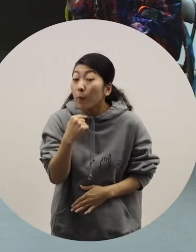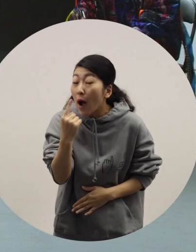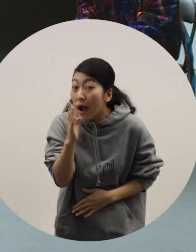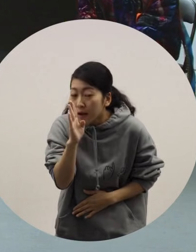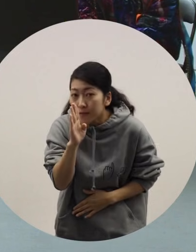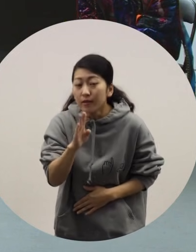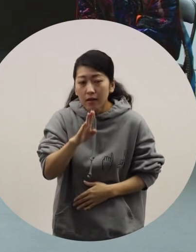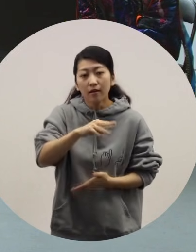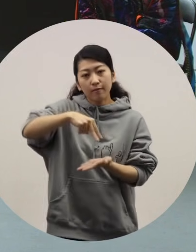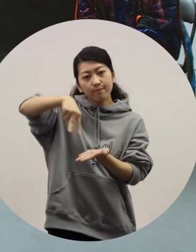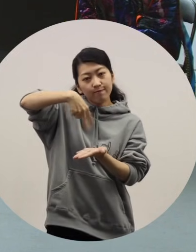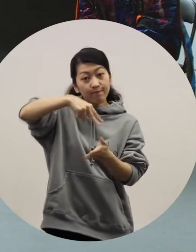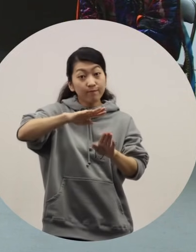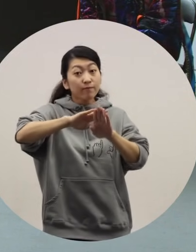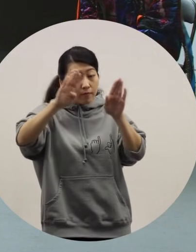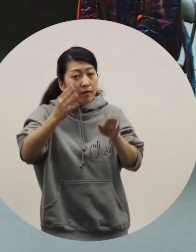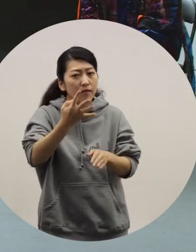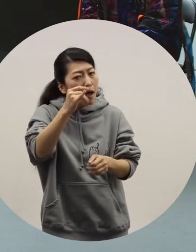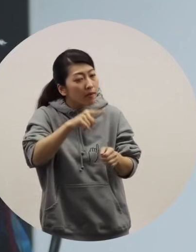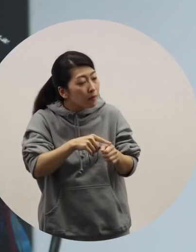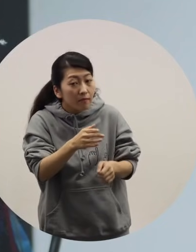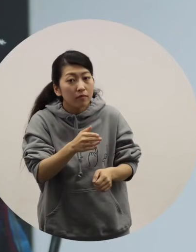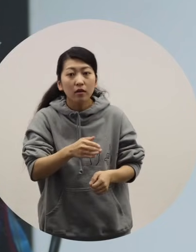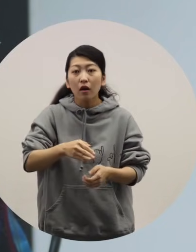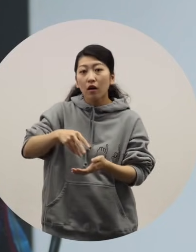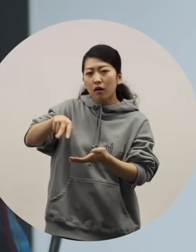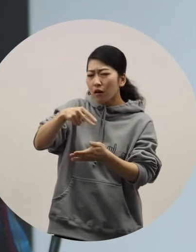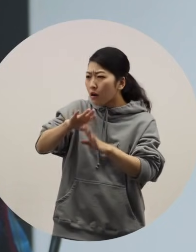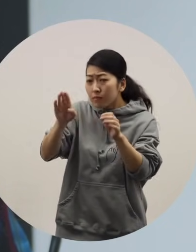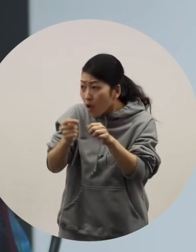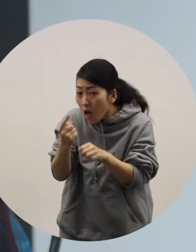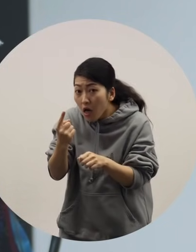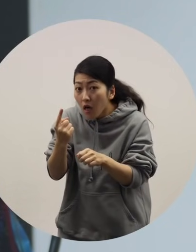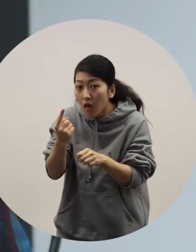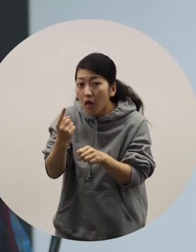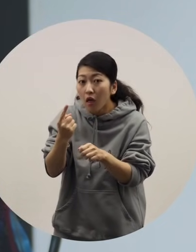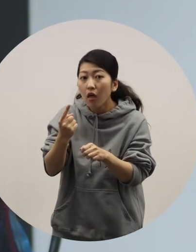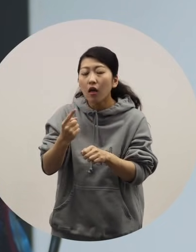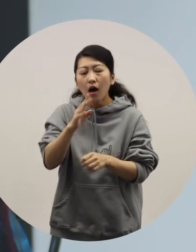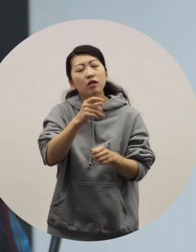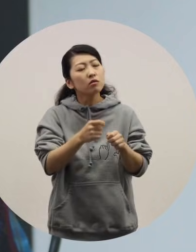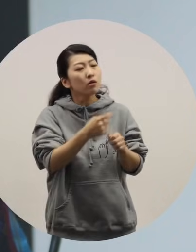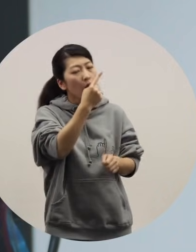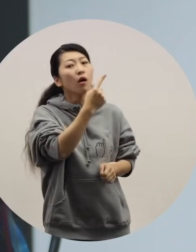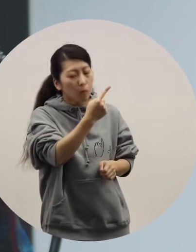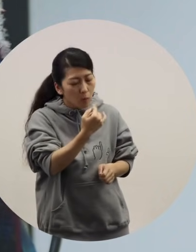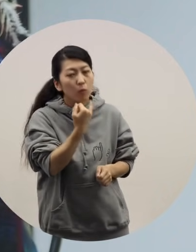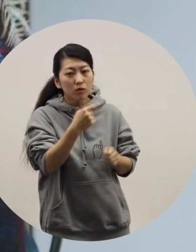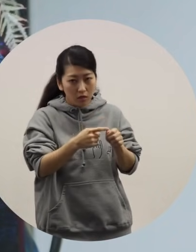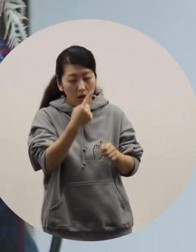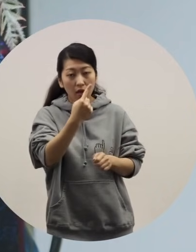[Ochiai] I want to know about your street dance career. Shall I tell you why I started street dance? [Ochiai] Yes, I want to know the reason you started.